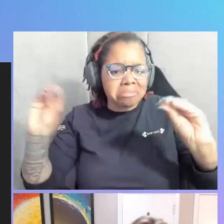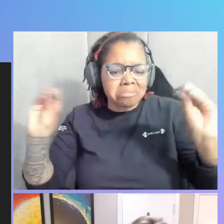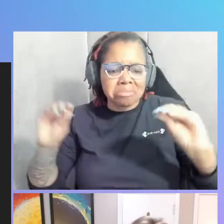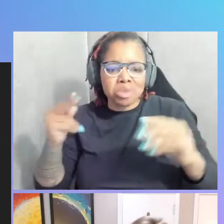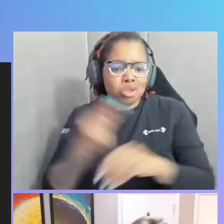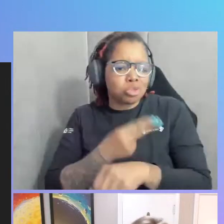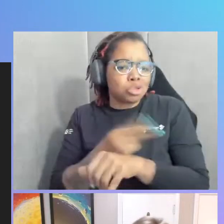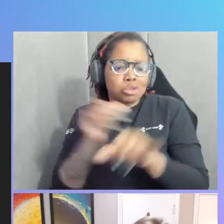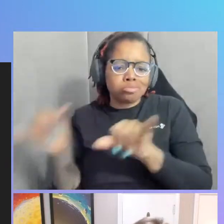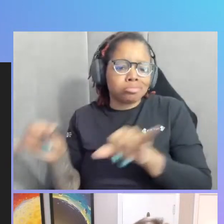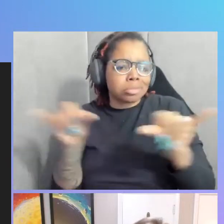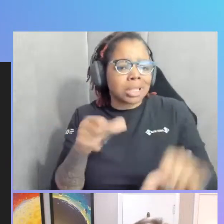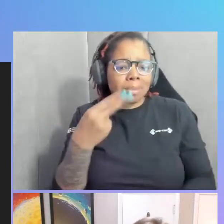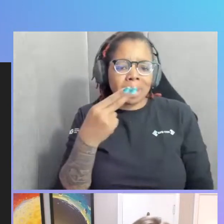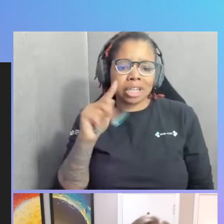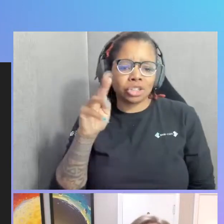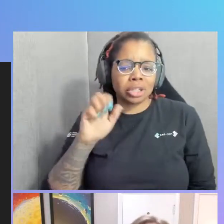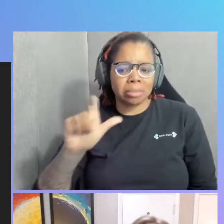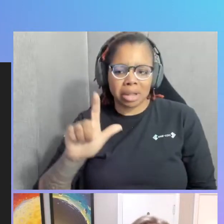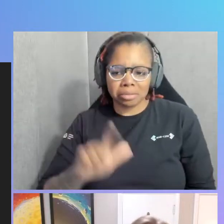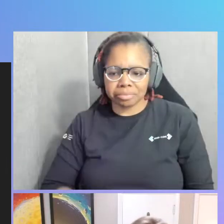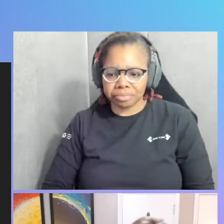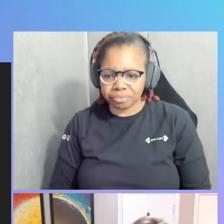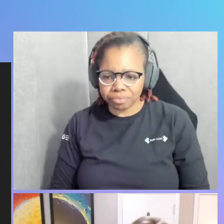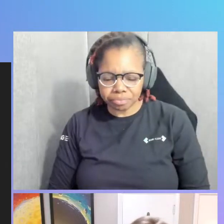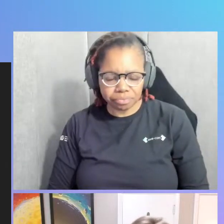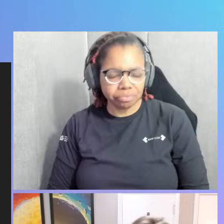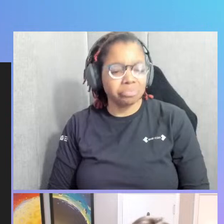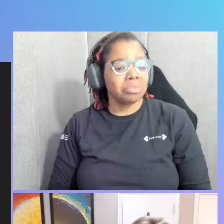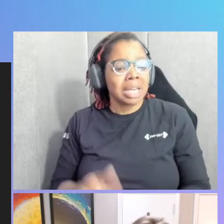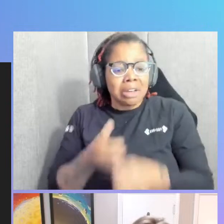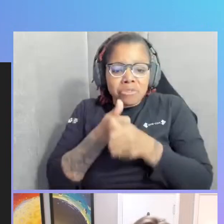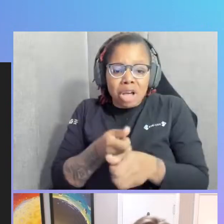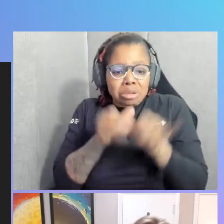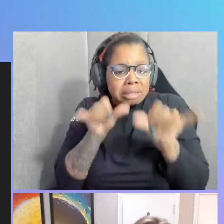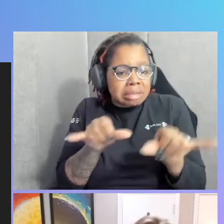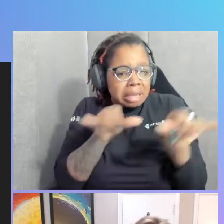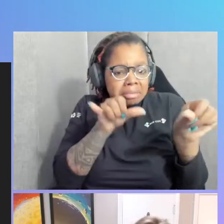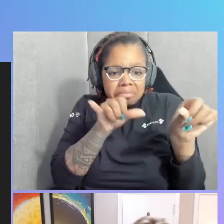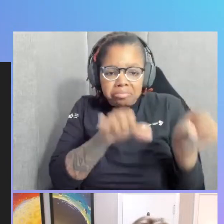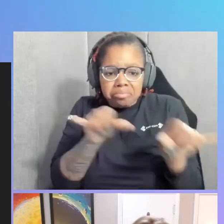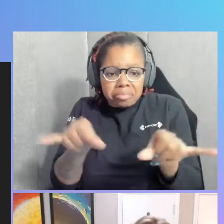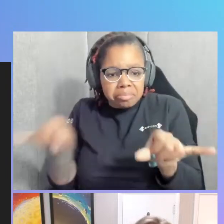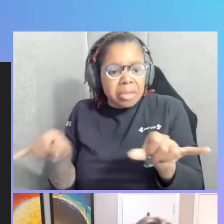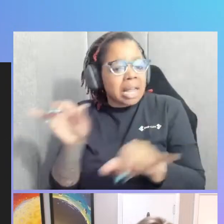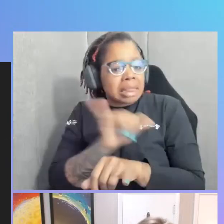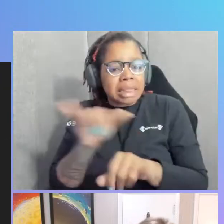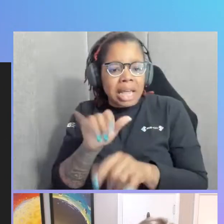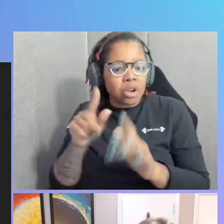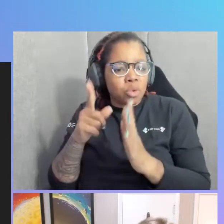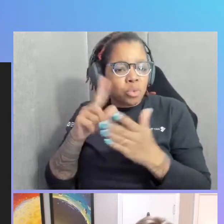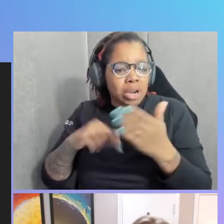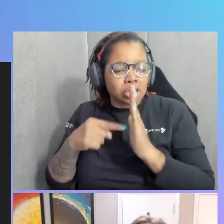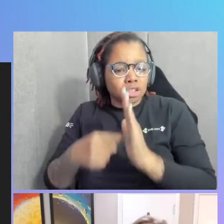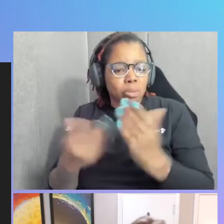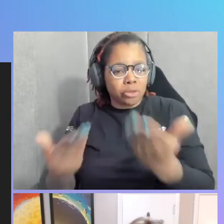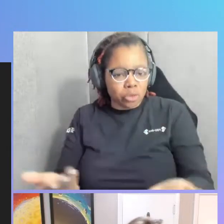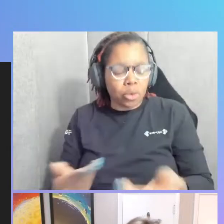like you can use HTML. They follow the same pattern as the attributes I showed before. We